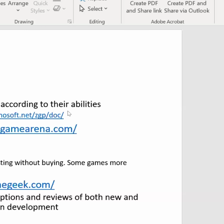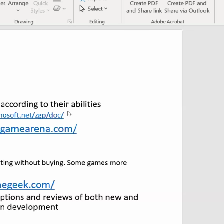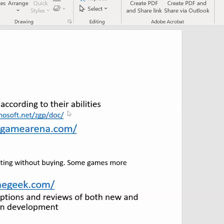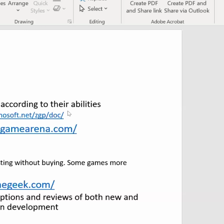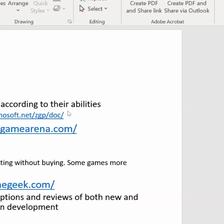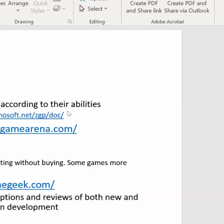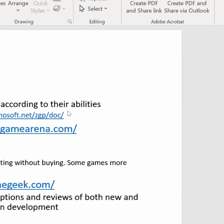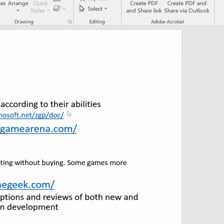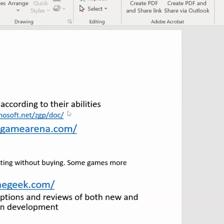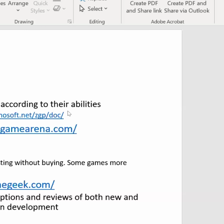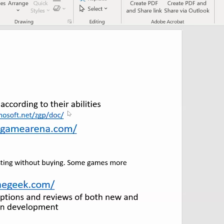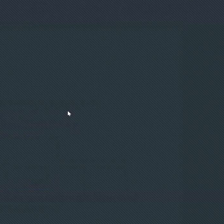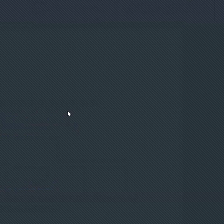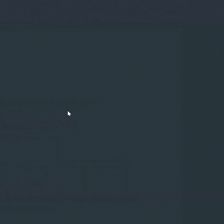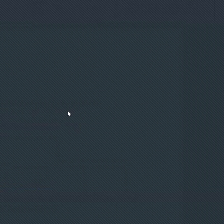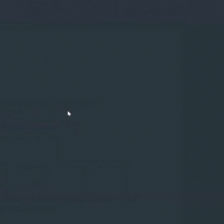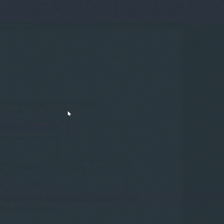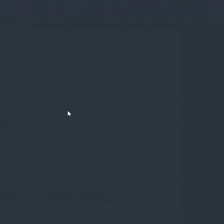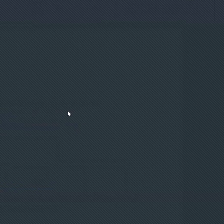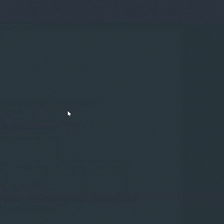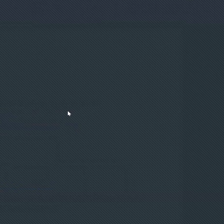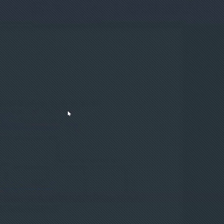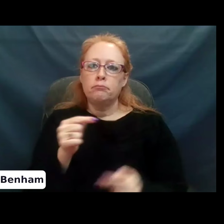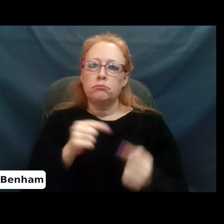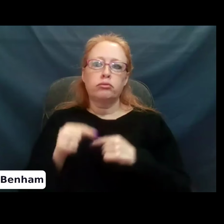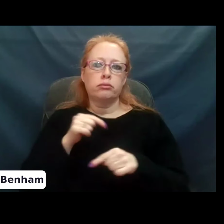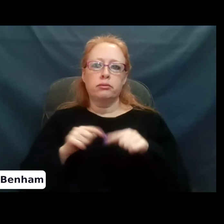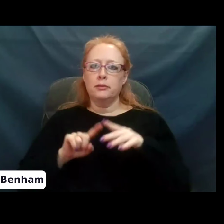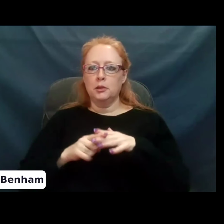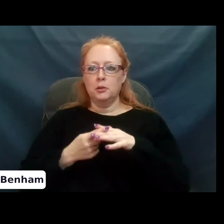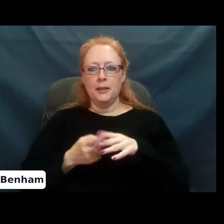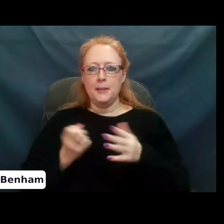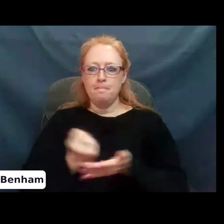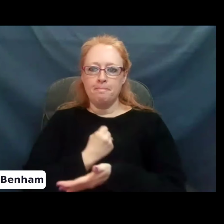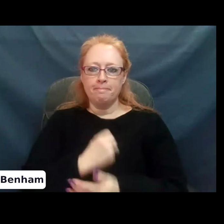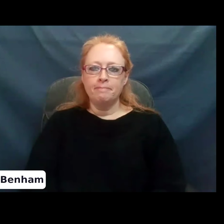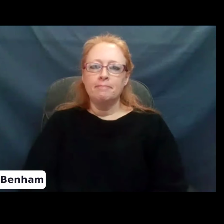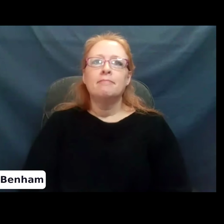Angie: Yeah. Daniel: I'll jump back to our PowerPoint.